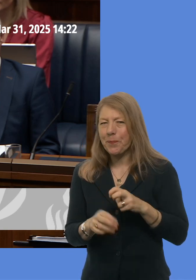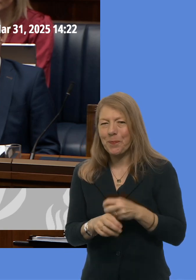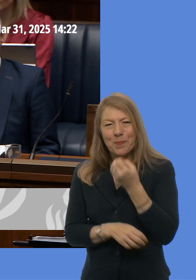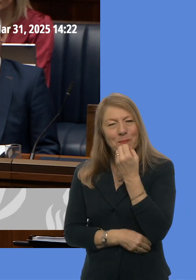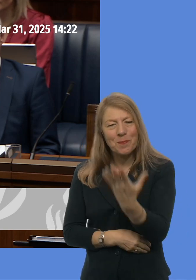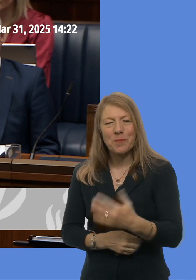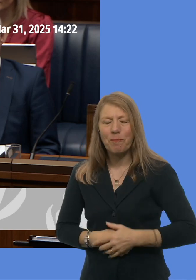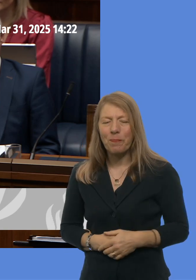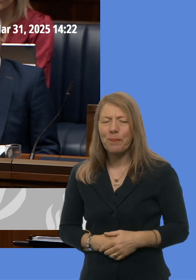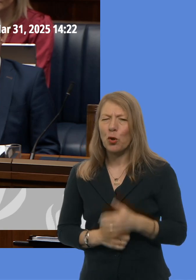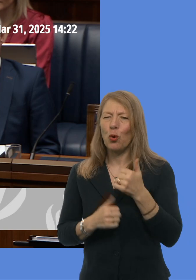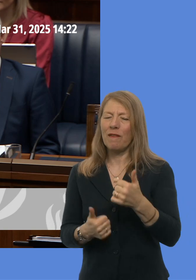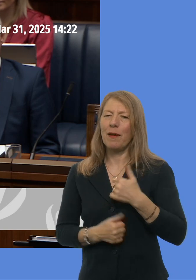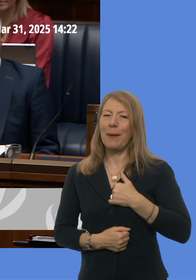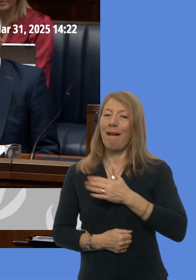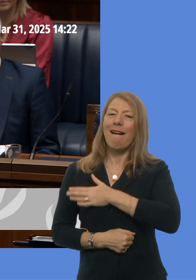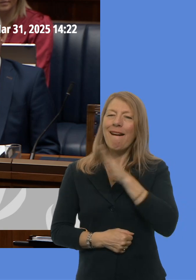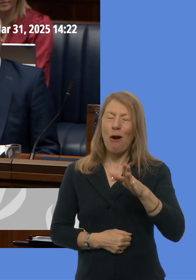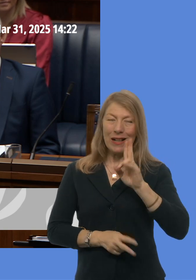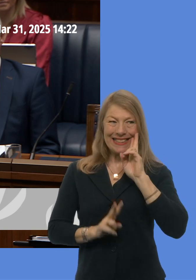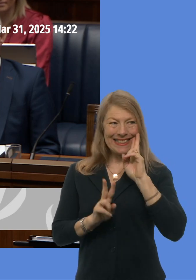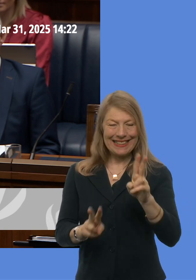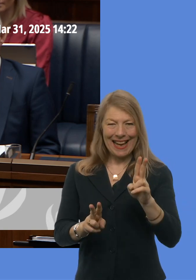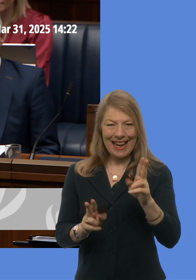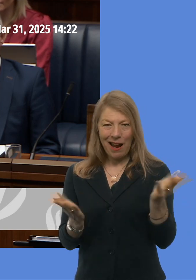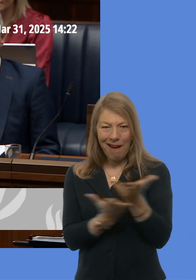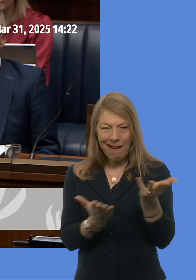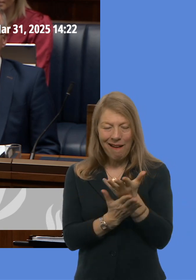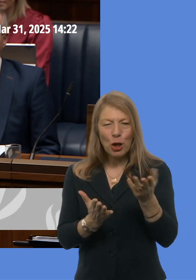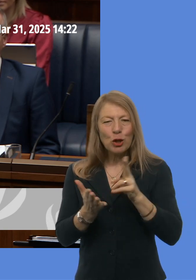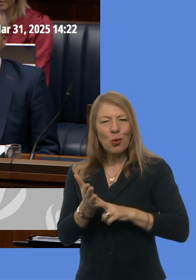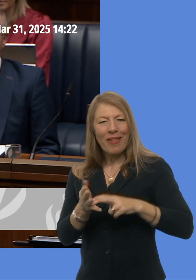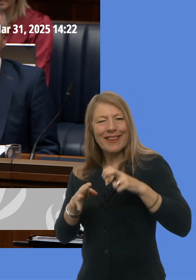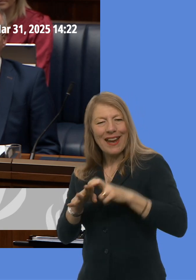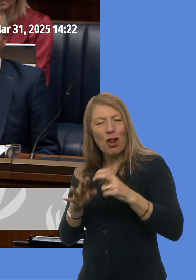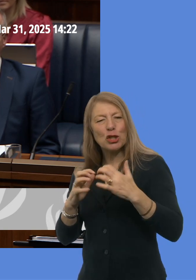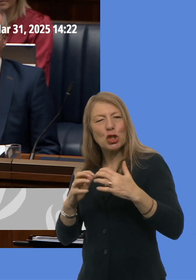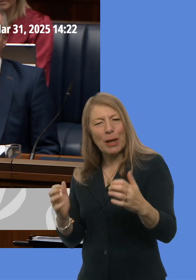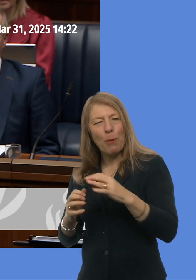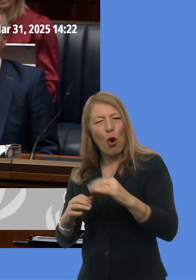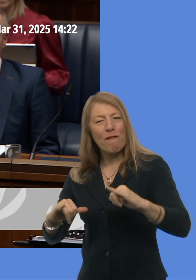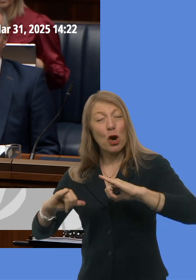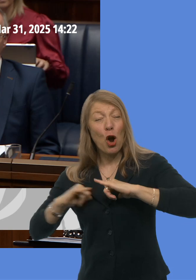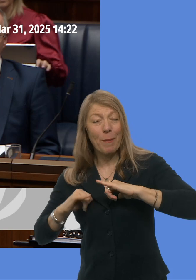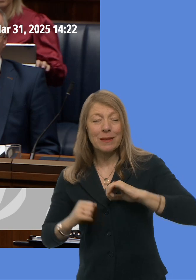of those collaborations, particularly between the Northern Ireland Chamber of Commerce and the North Carolina Chamber of Commerce. There is a huge amount of commonality in